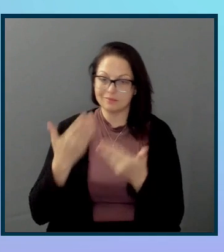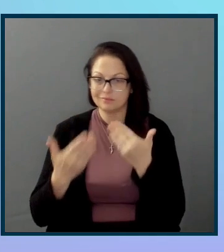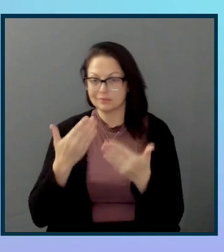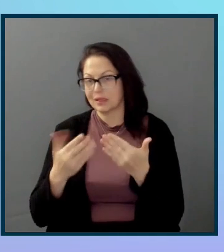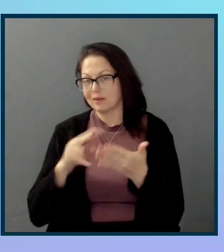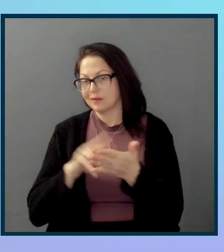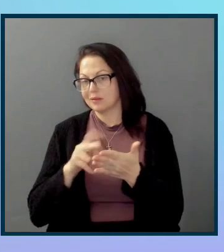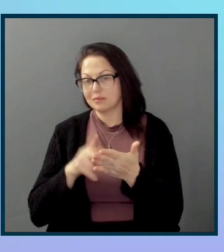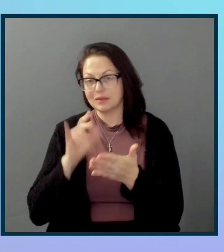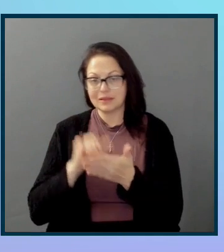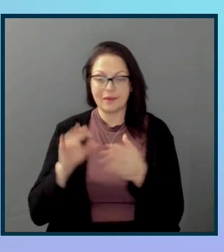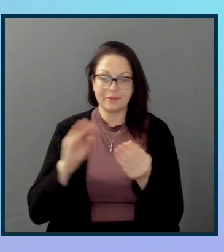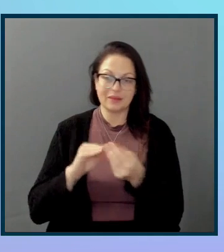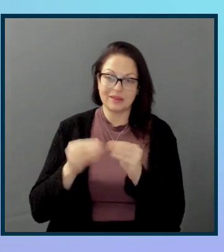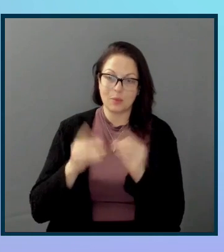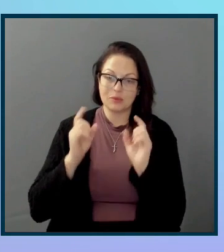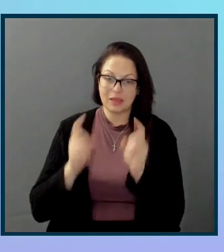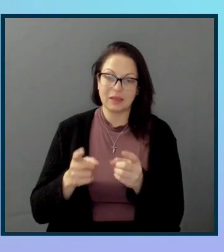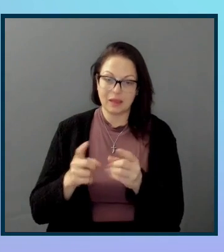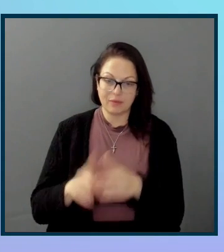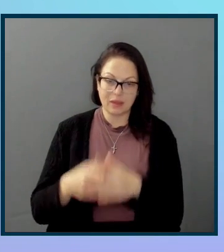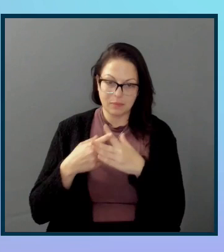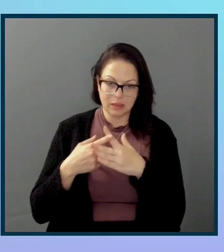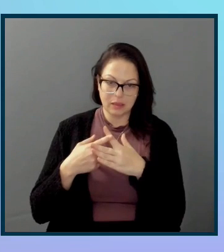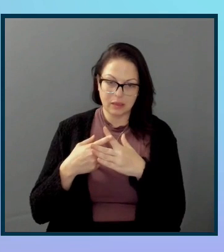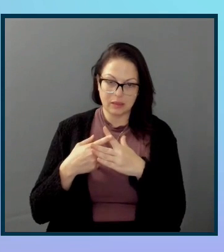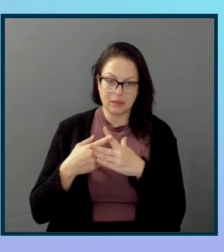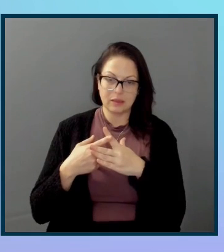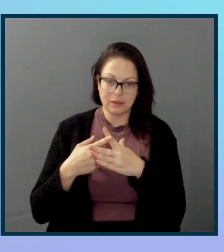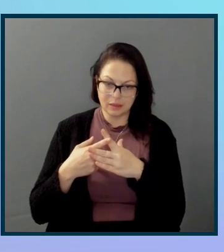that the numbers I gave at the beginning are woefully low,